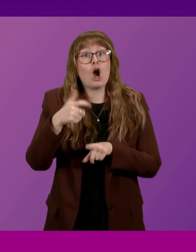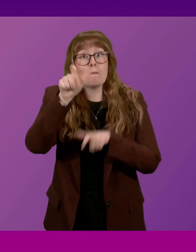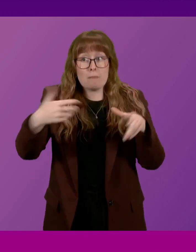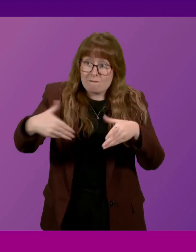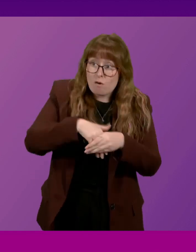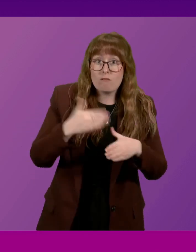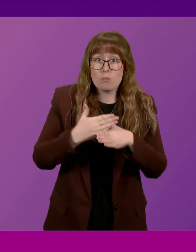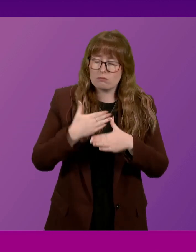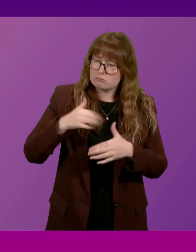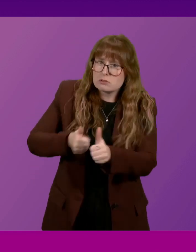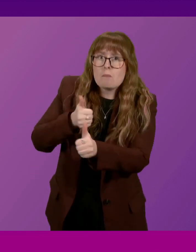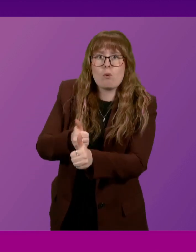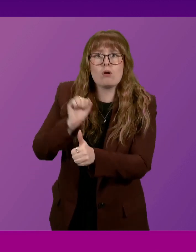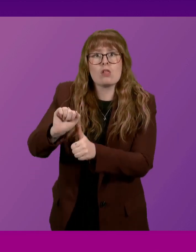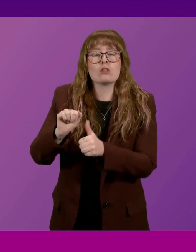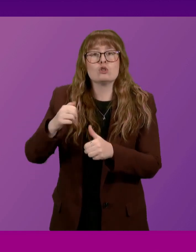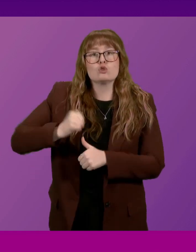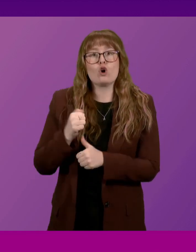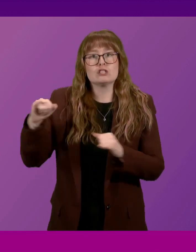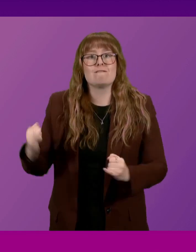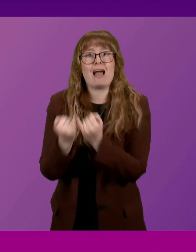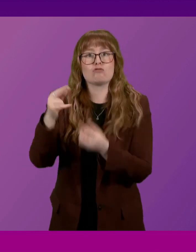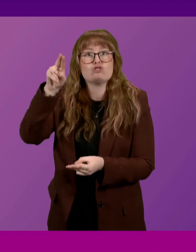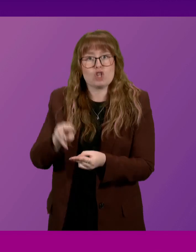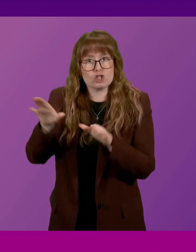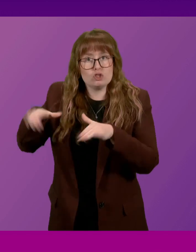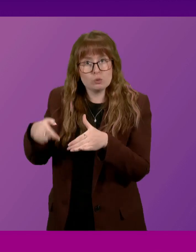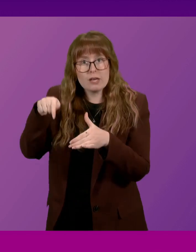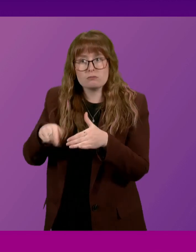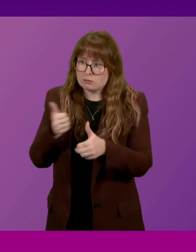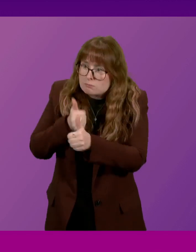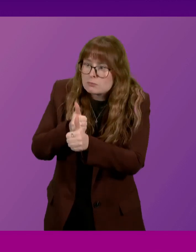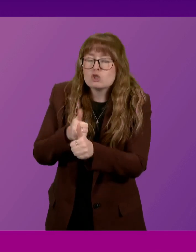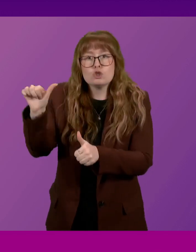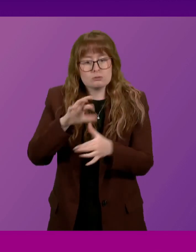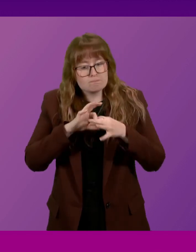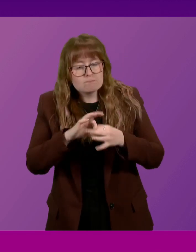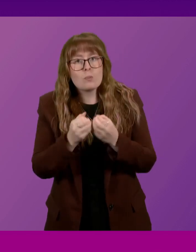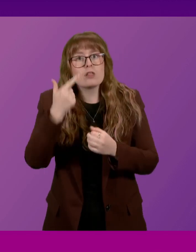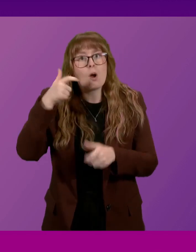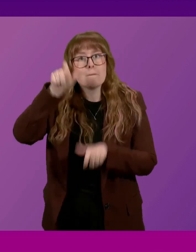the work of the Scottish Violence Reduction Unit in proactively engaging with young people to avoid